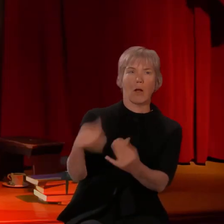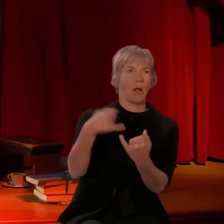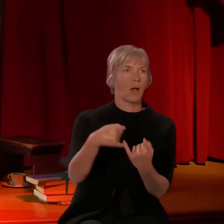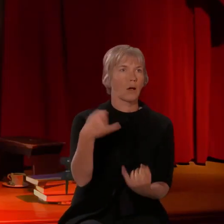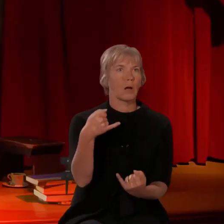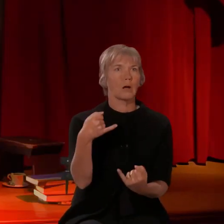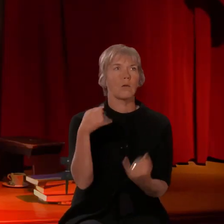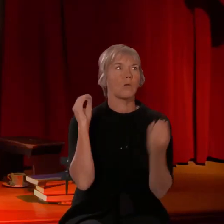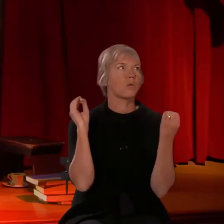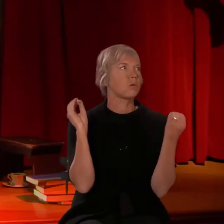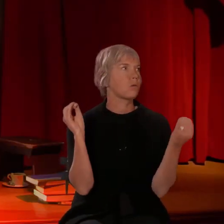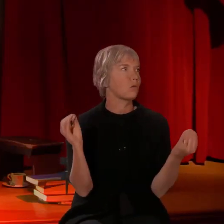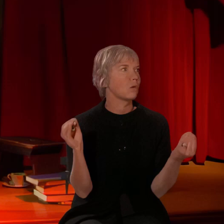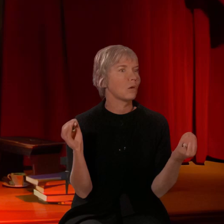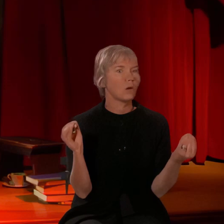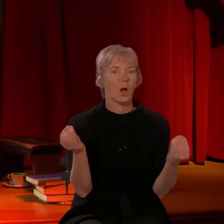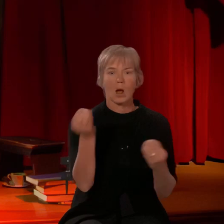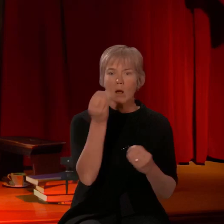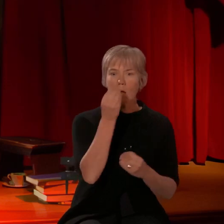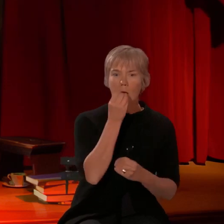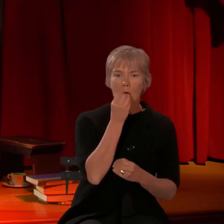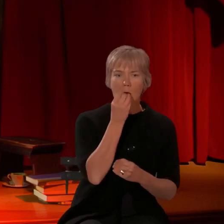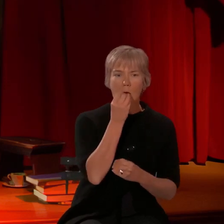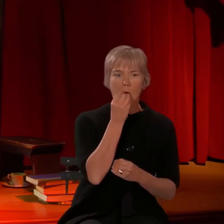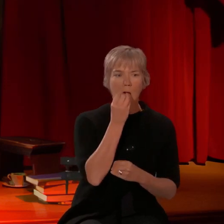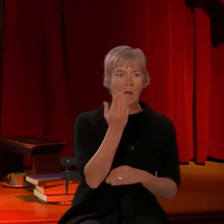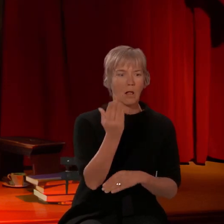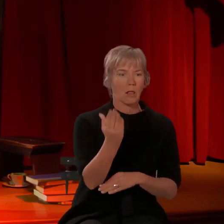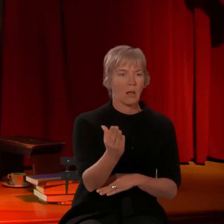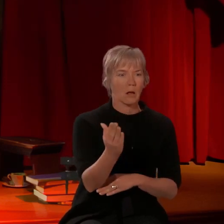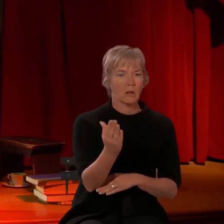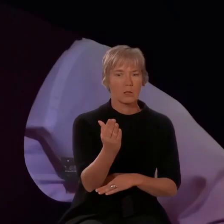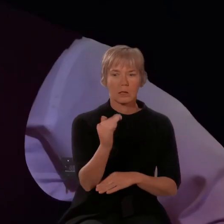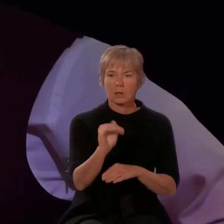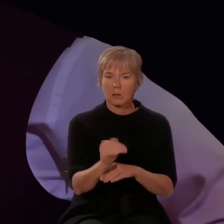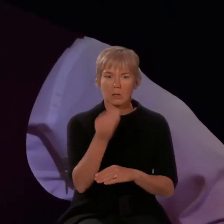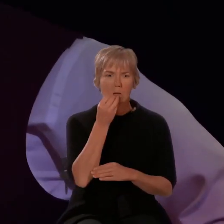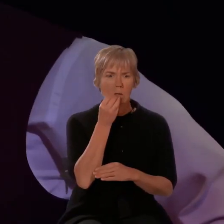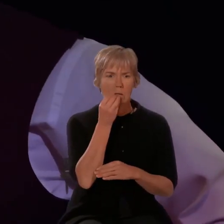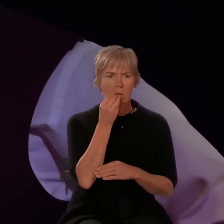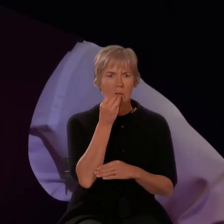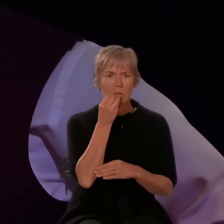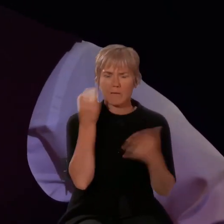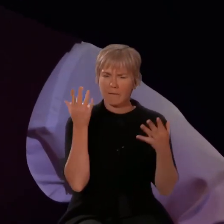Breakfast, lunch, and dinner came and went, but no Ichabod. The children went to school,